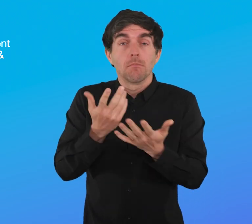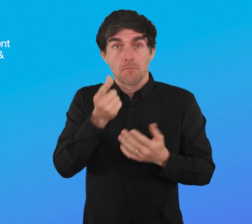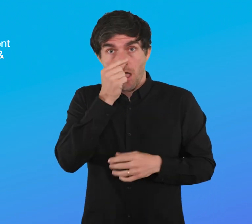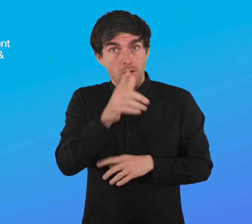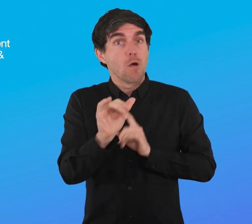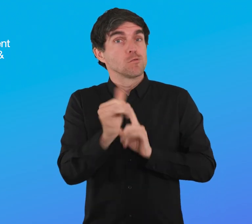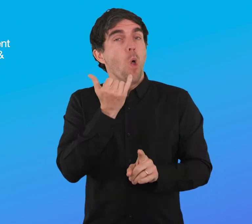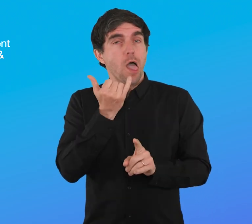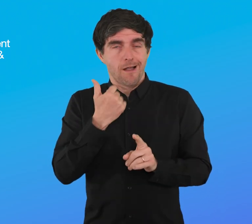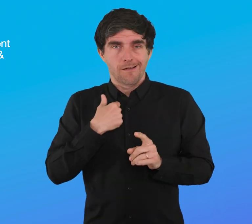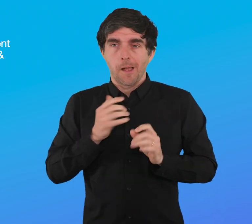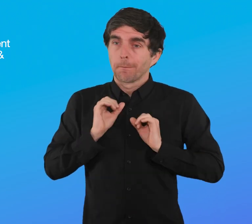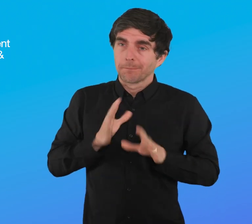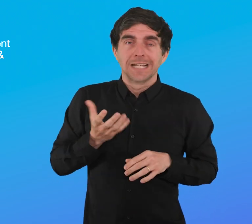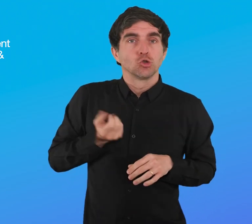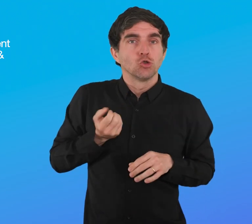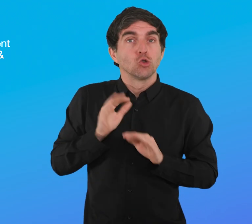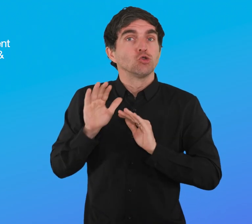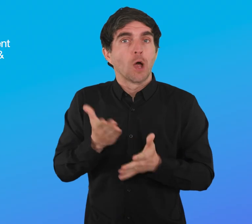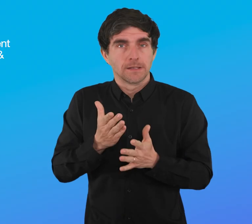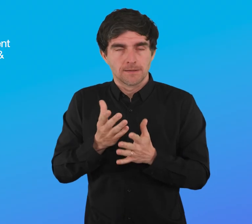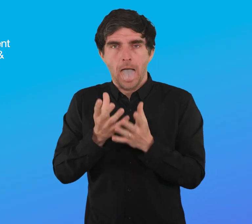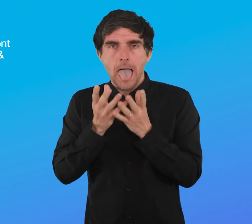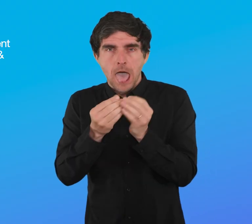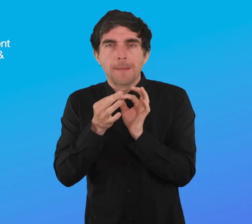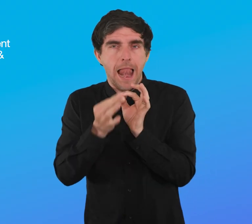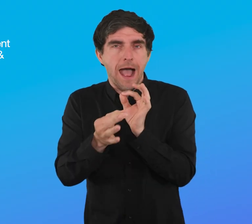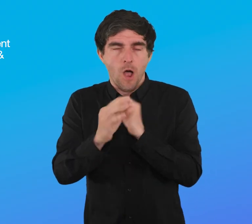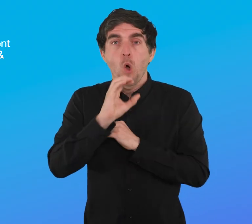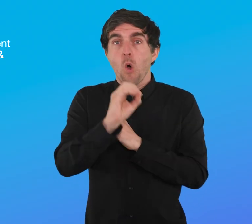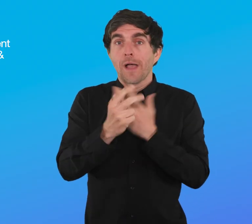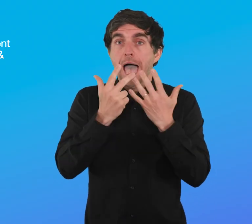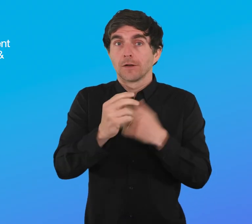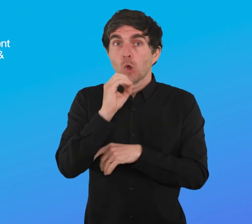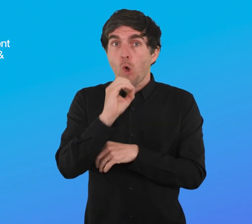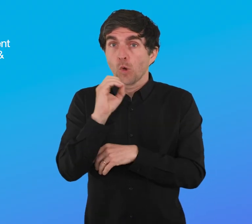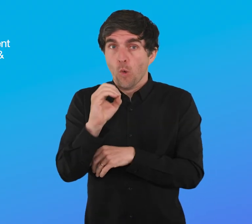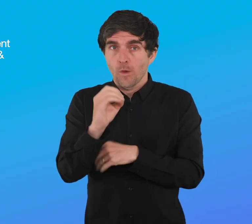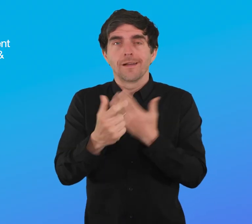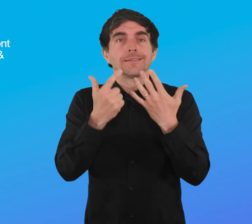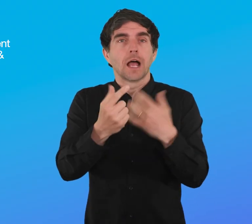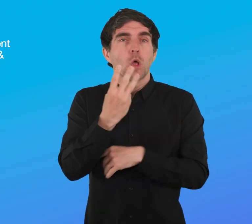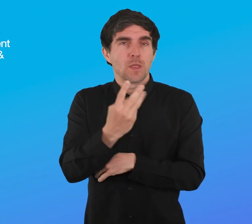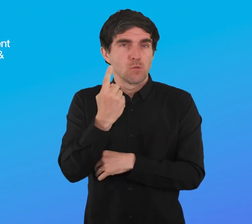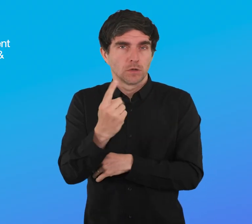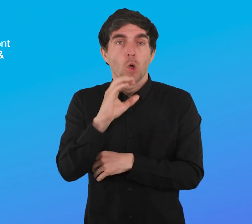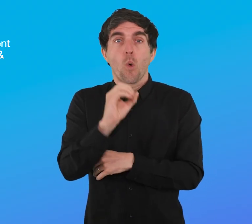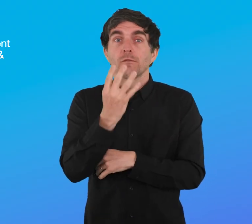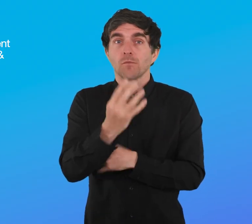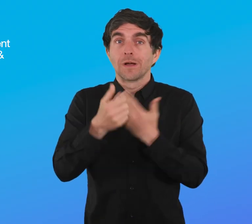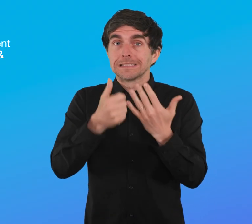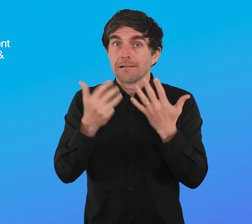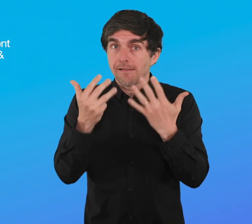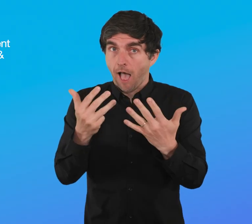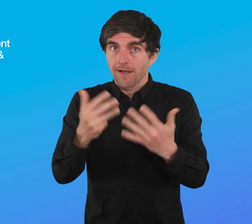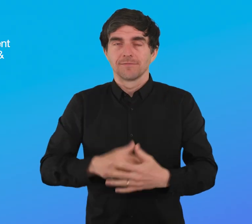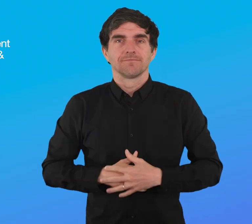you can call the Pension Service helpline on 0800 731 0469.